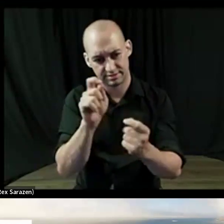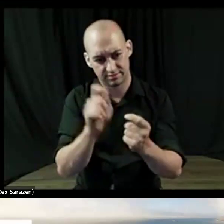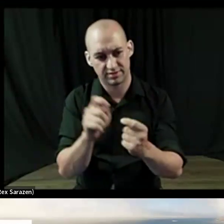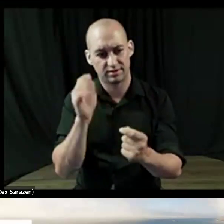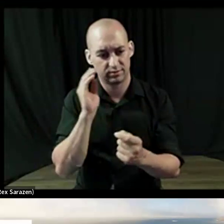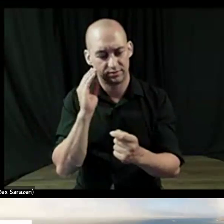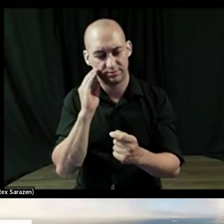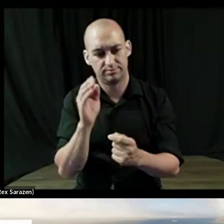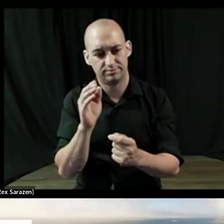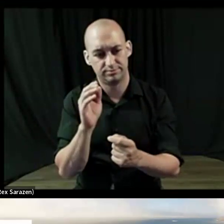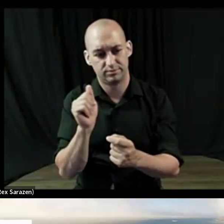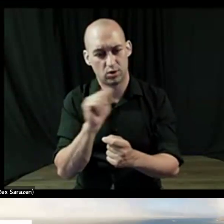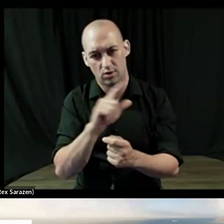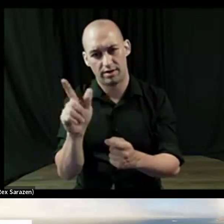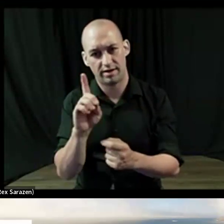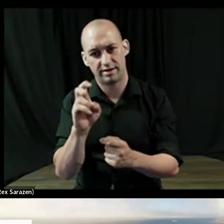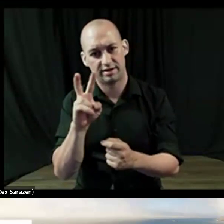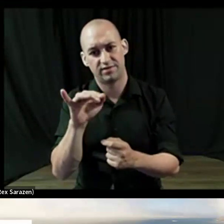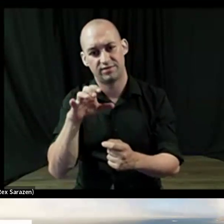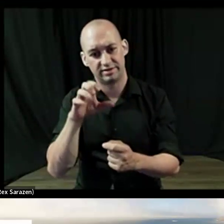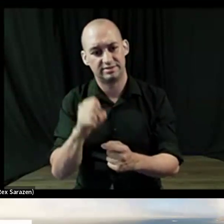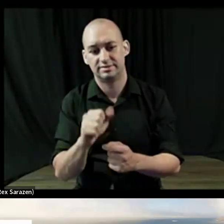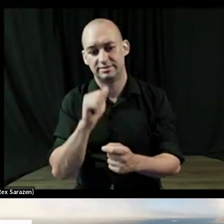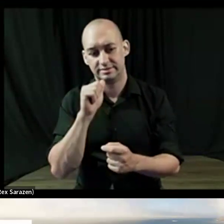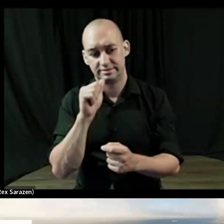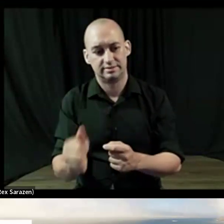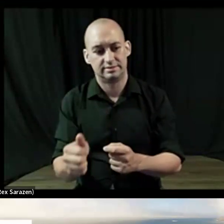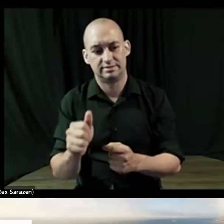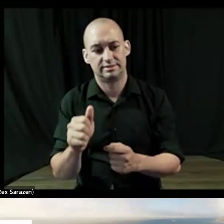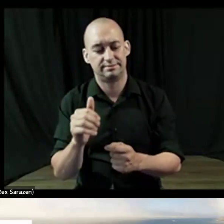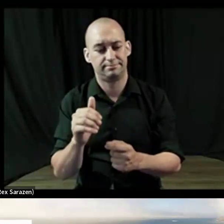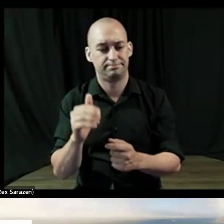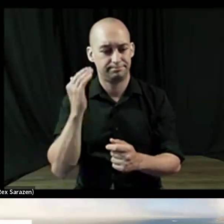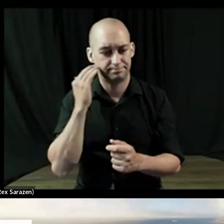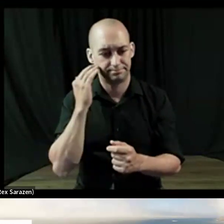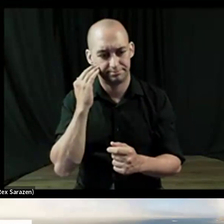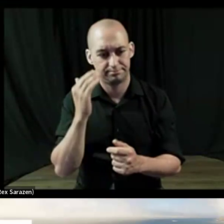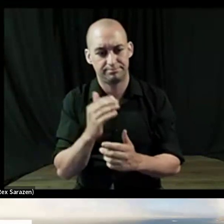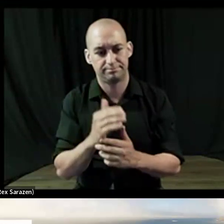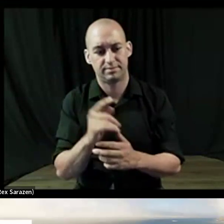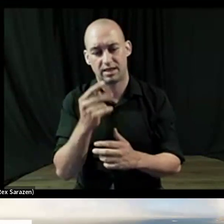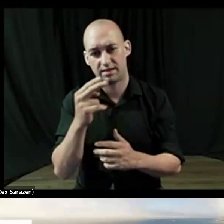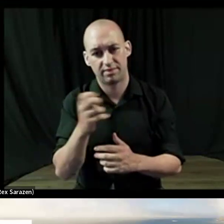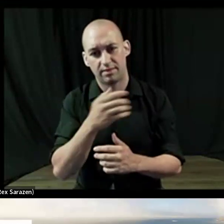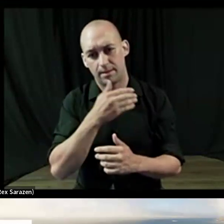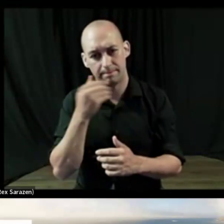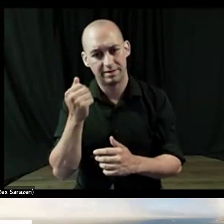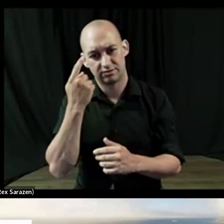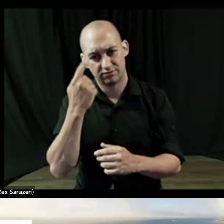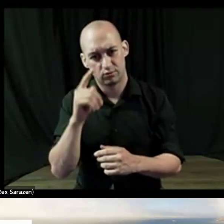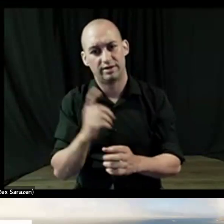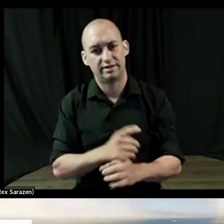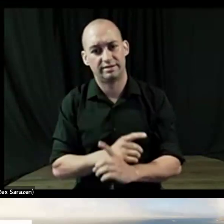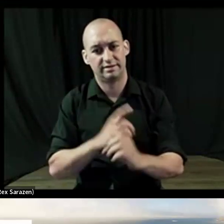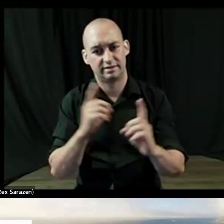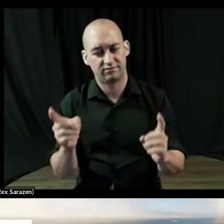all the devices are not, you know, the best for different, you know, members of our population.